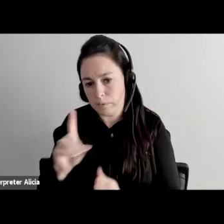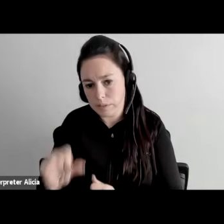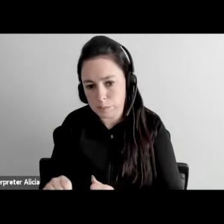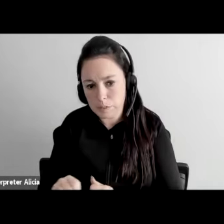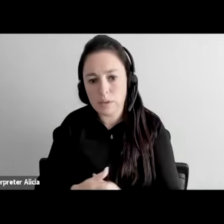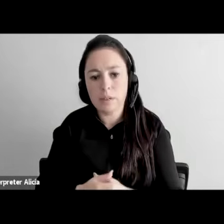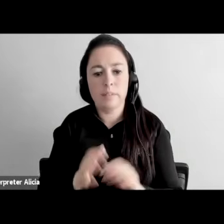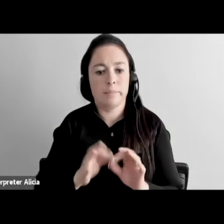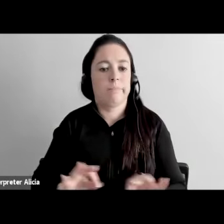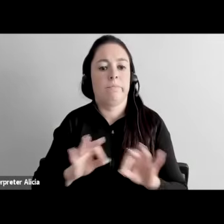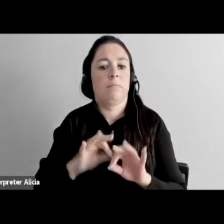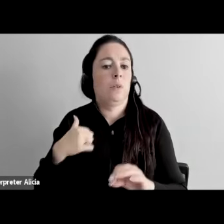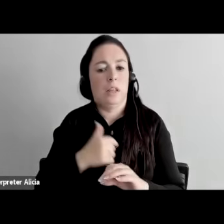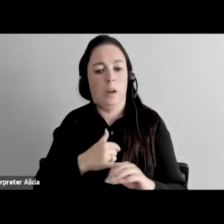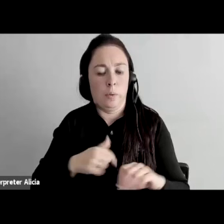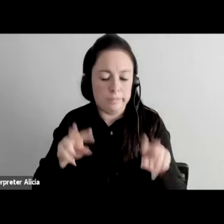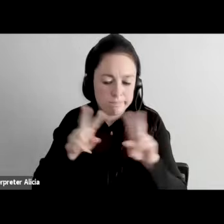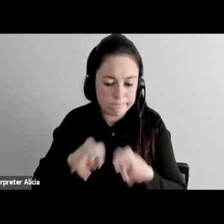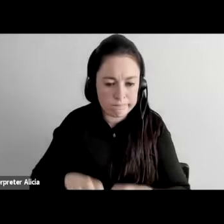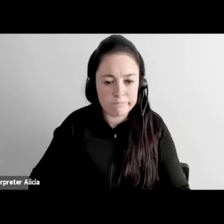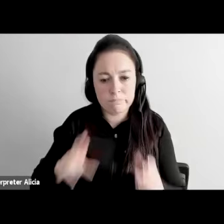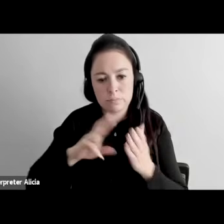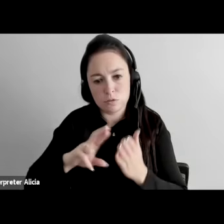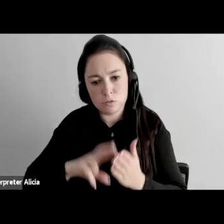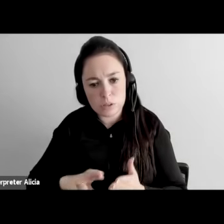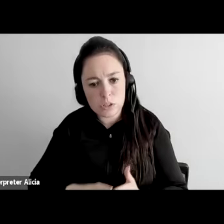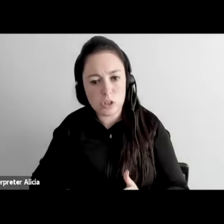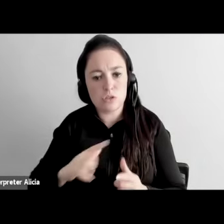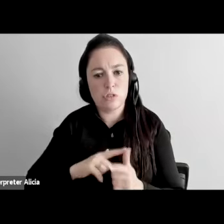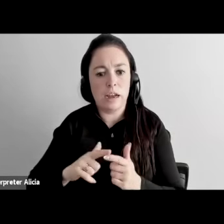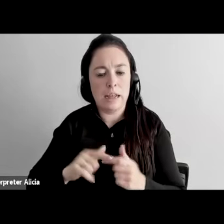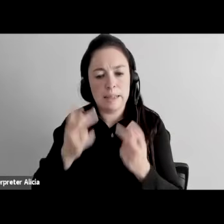support the pregnancy experiences of disabled people,